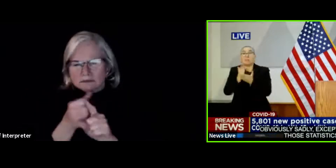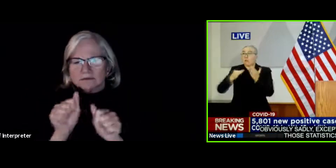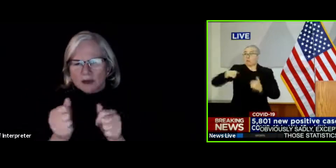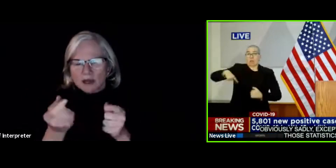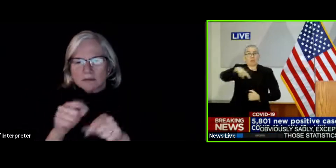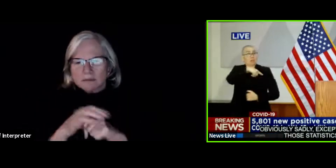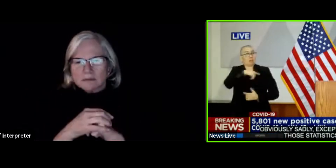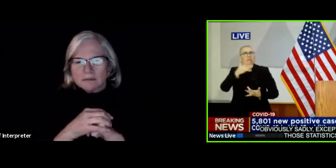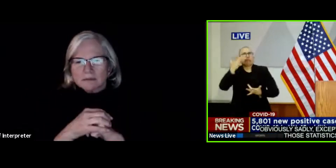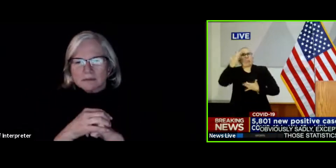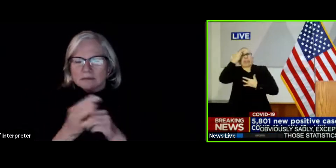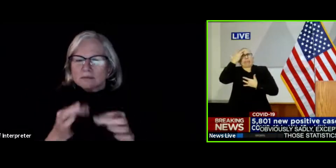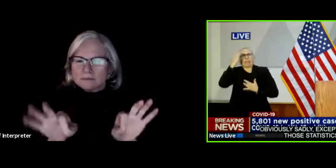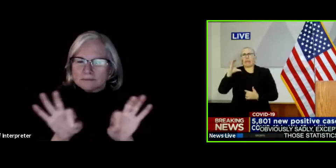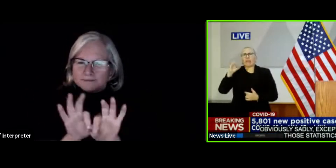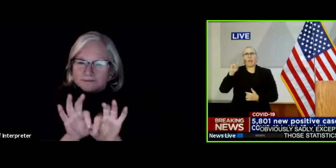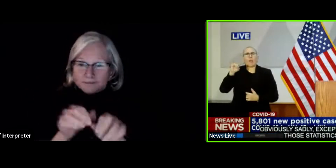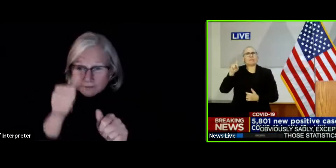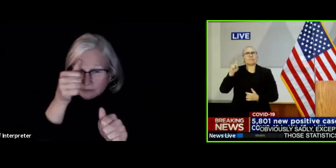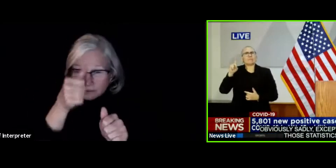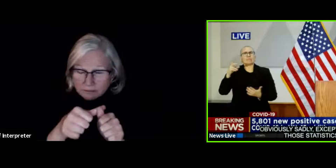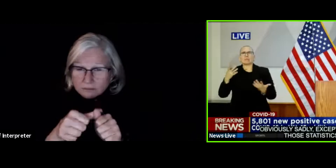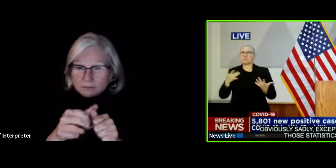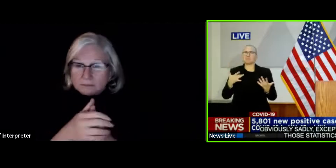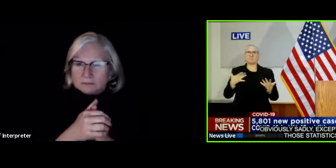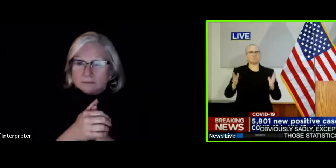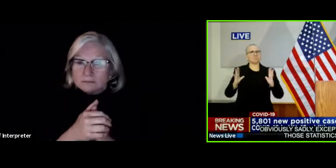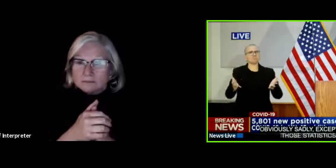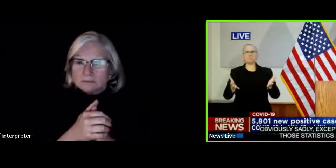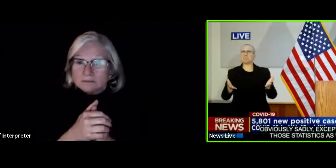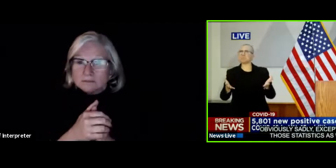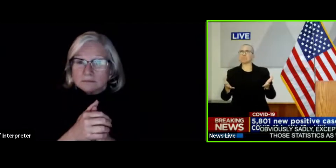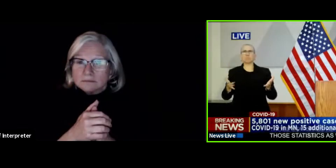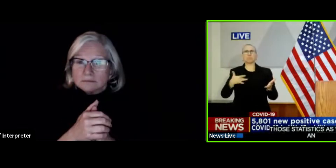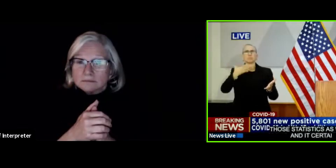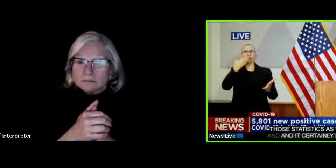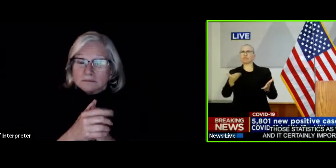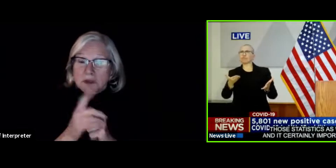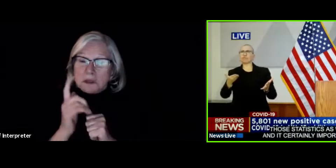WE CAN STILL PASS IT ON TO SOMEONE WHO DOES GET REALLY SICK OR POSSIBLY EVEN DIE.